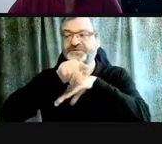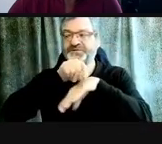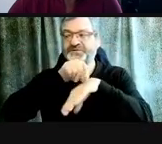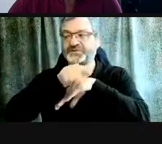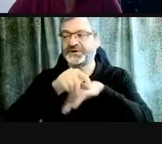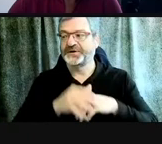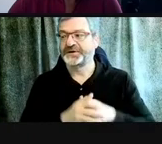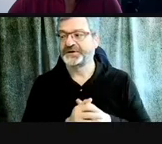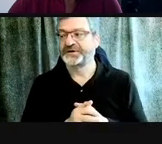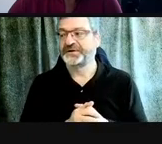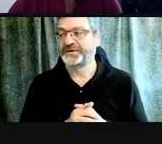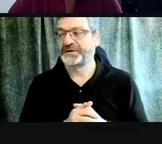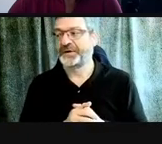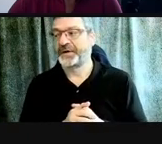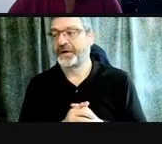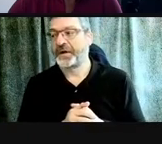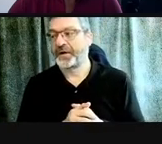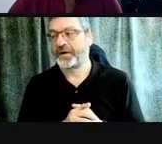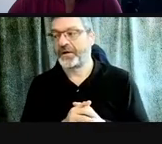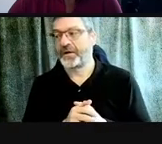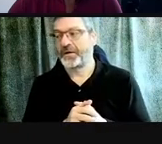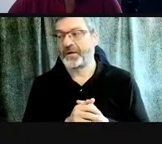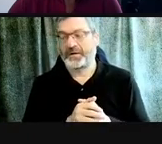Our emails are trappedamason at Gmail